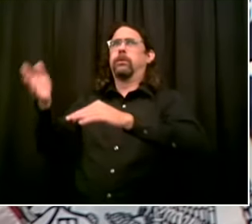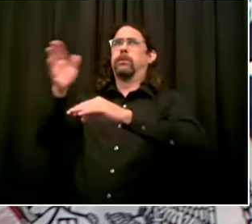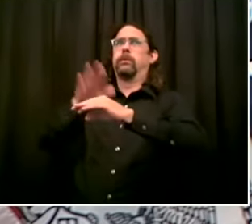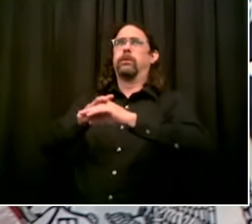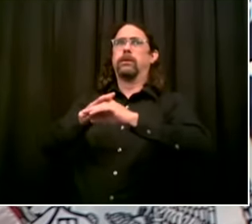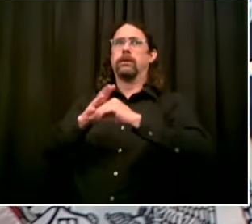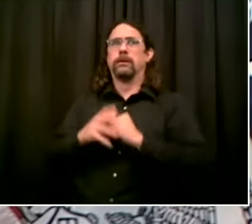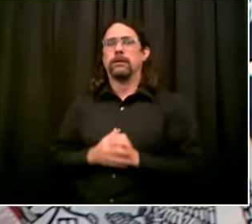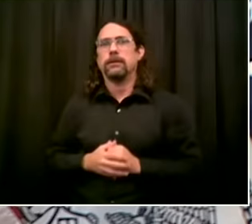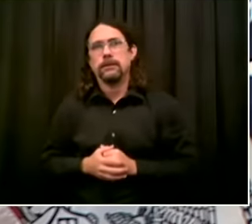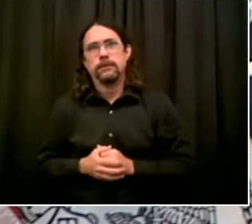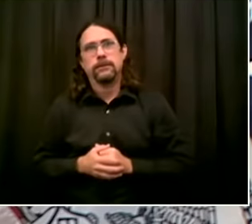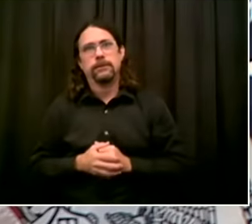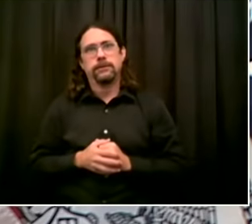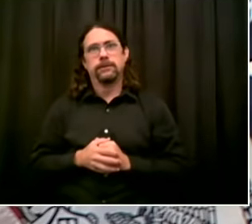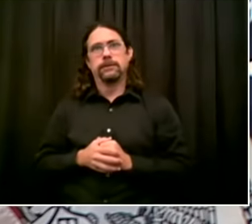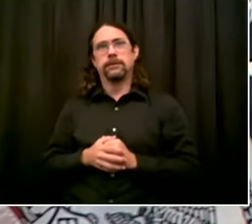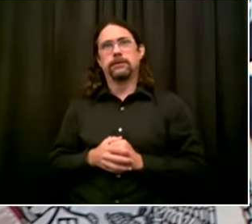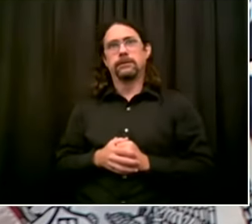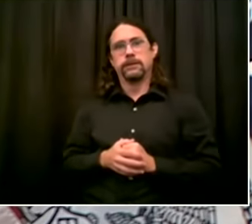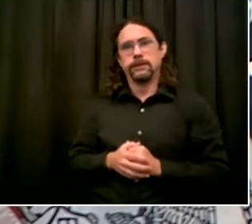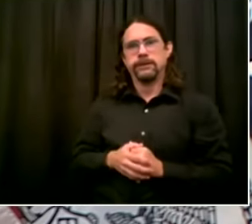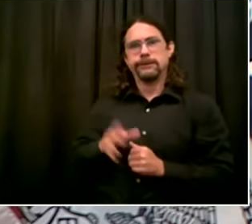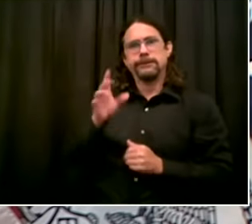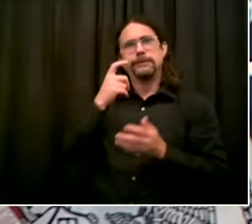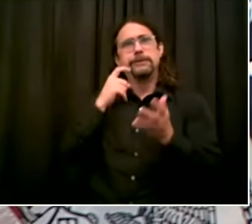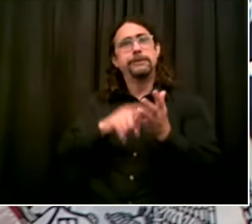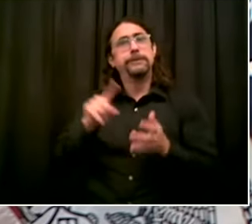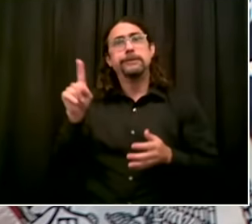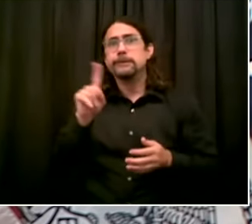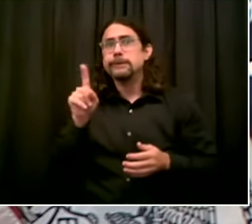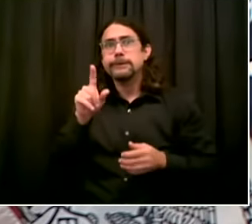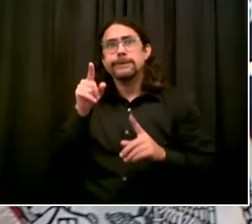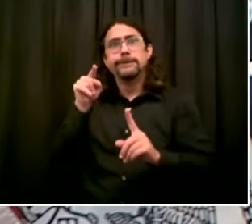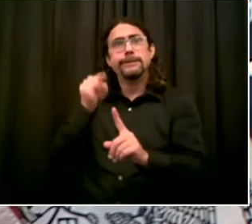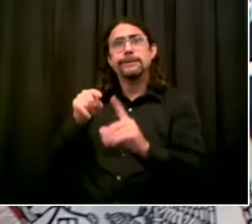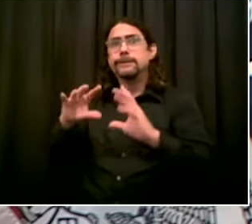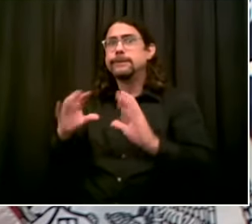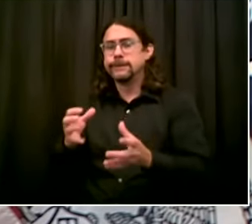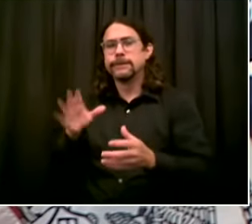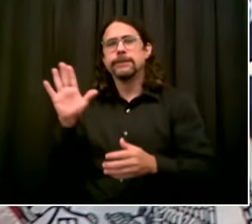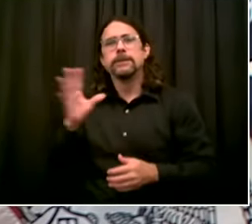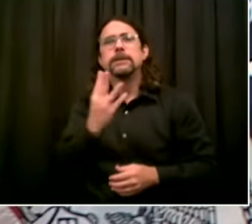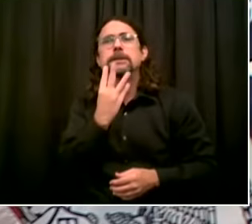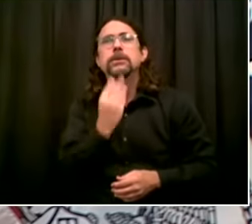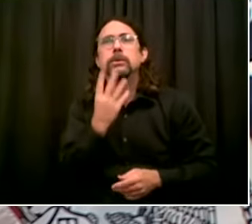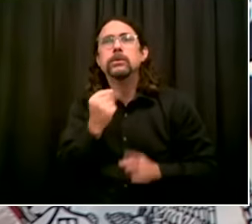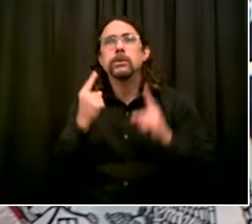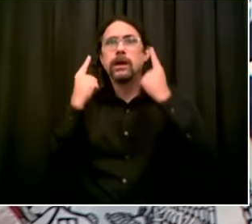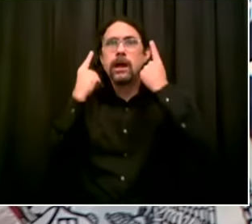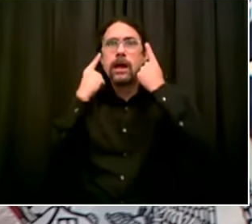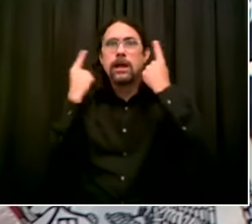VERY DIFFERENT WAY AND REALLY PRBOLEM SOLVE IN REAL TIME WHICH MAKES IT, AS CIRCUMSTANCES